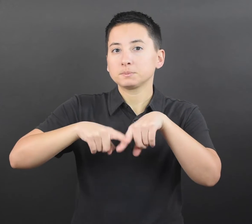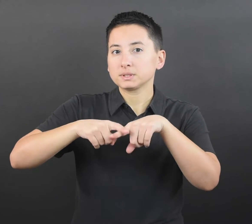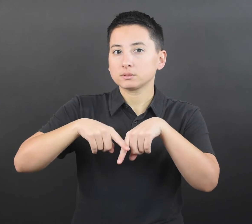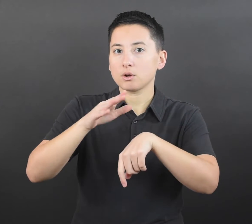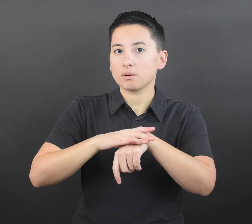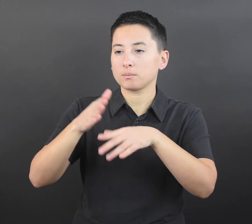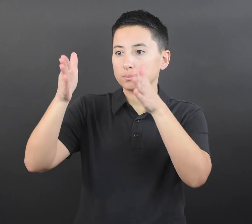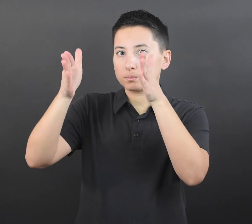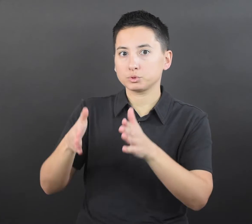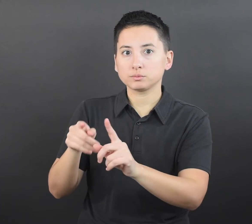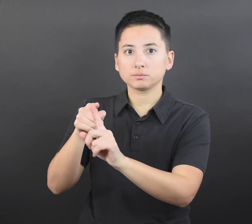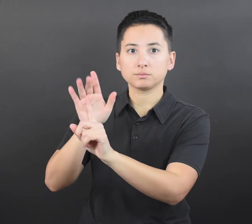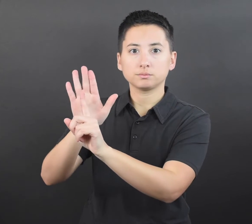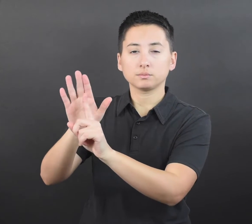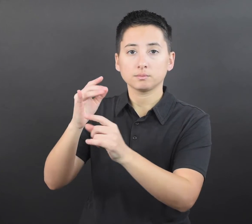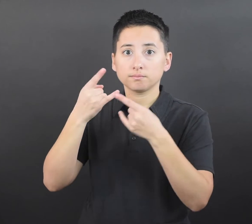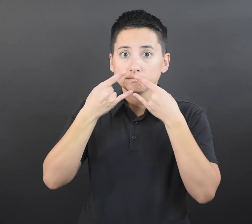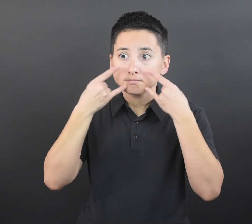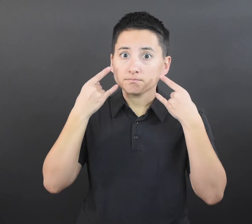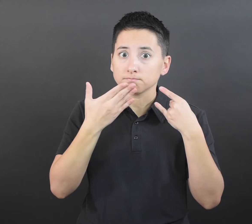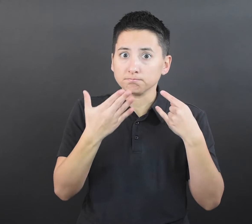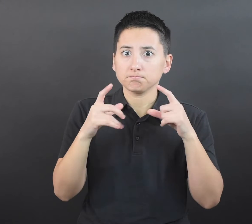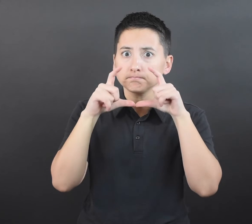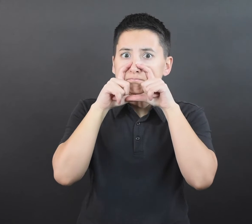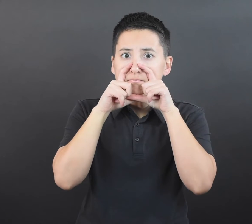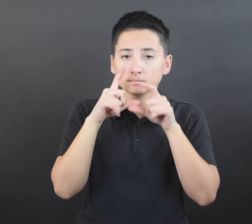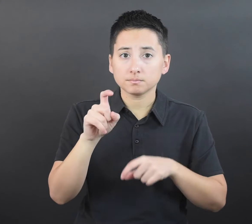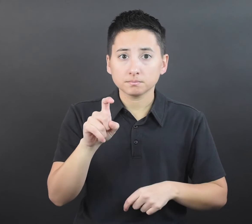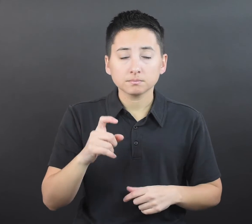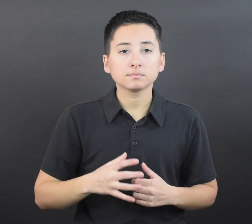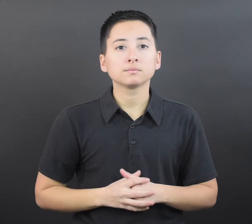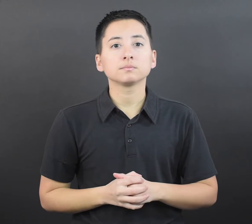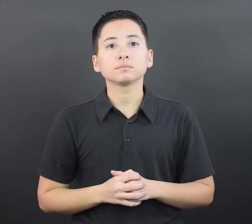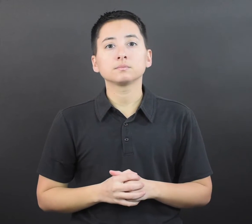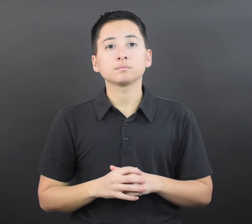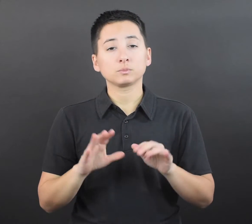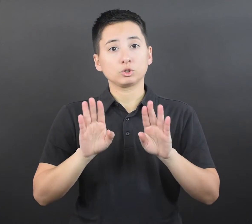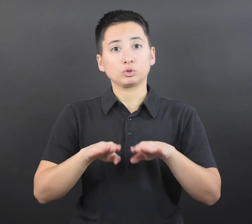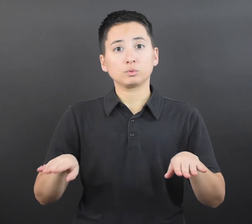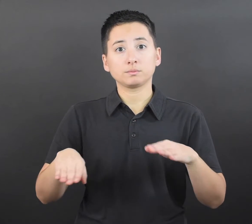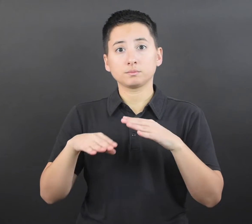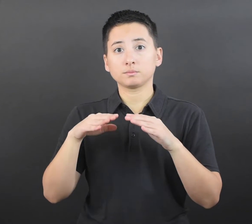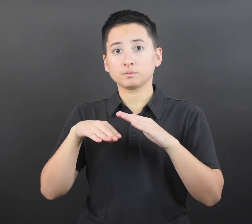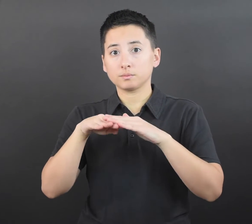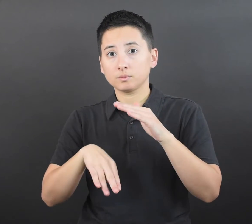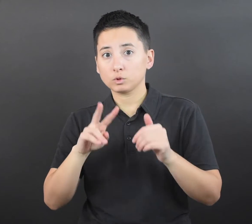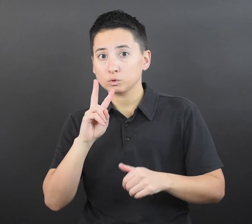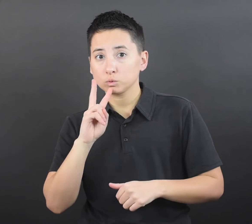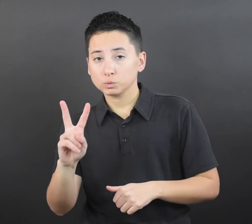upon the person’s ability to wear a well-fitting mask. Children under age 2,